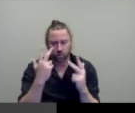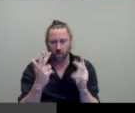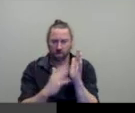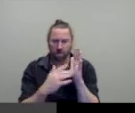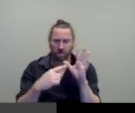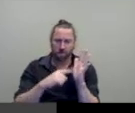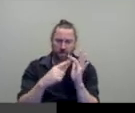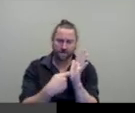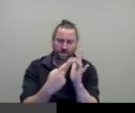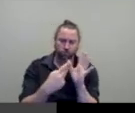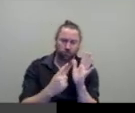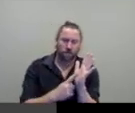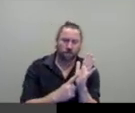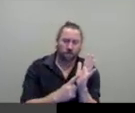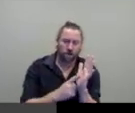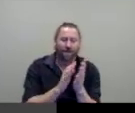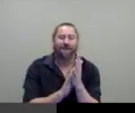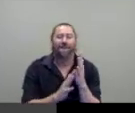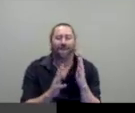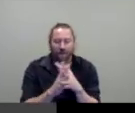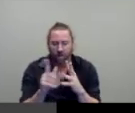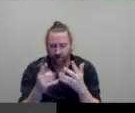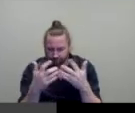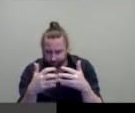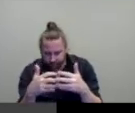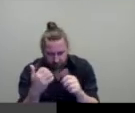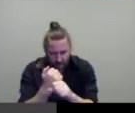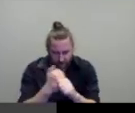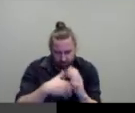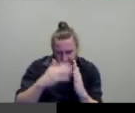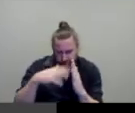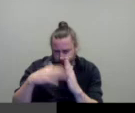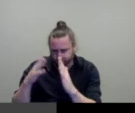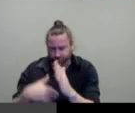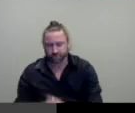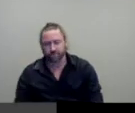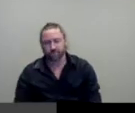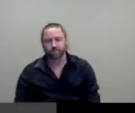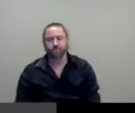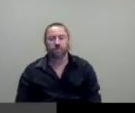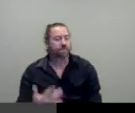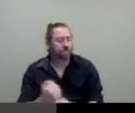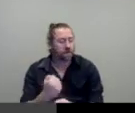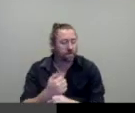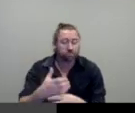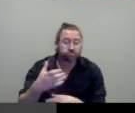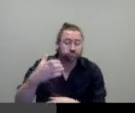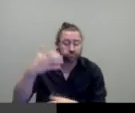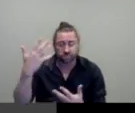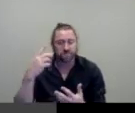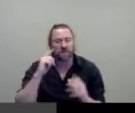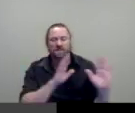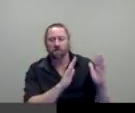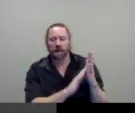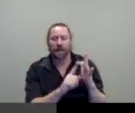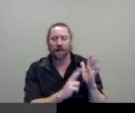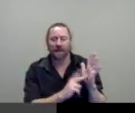process of making in these works we see the same kind of attention as hinders to installing works